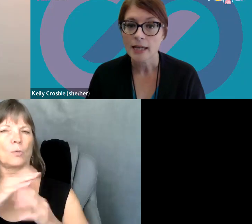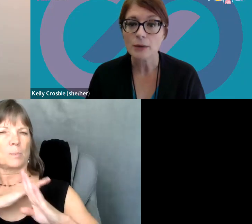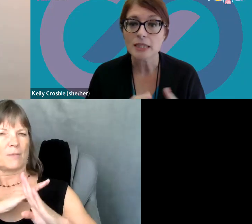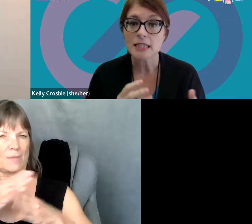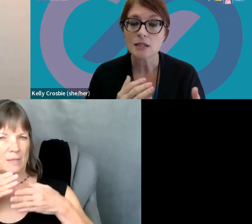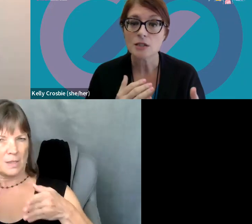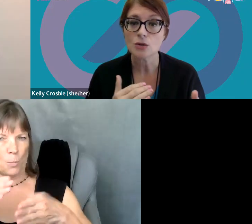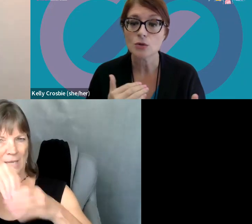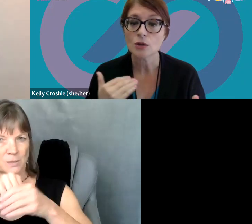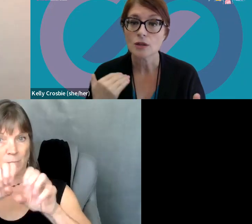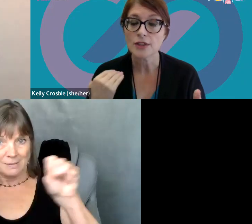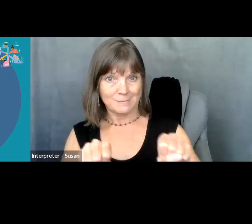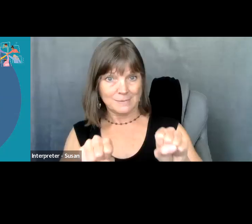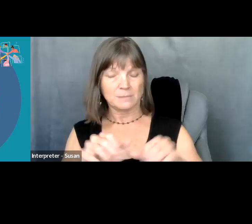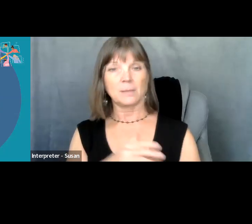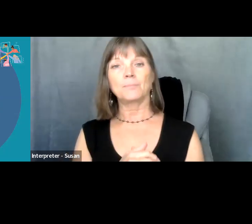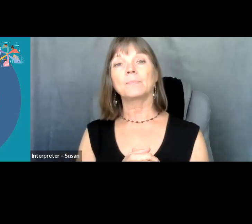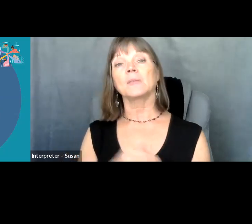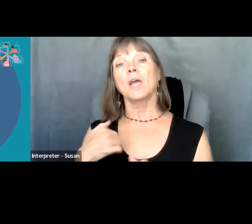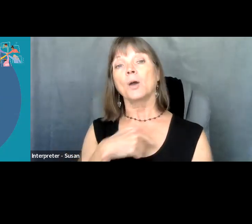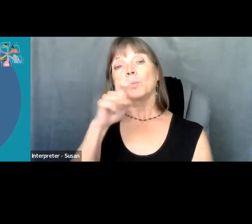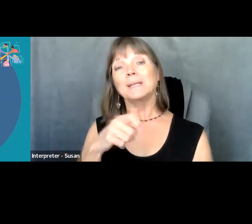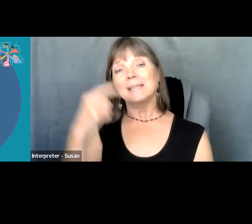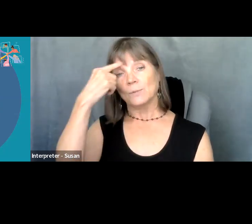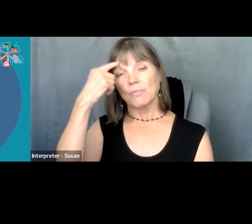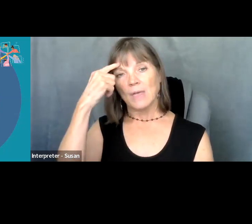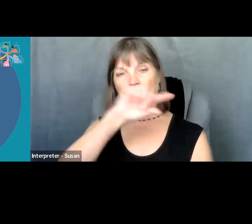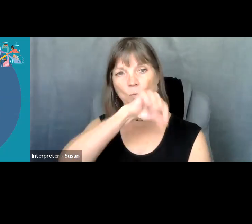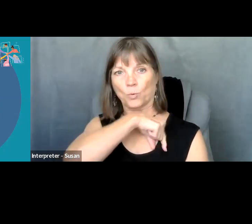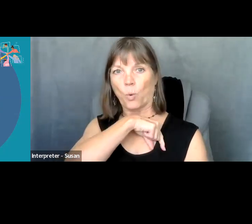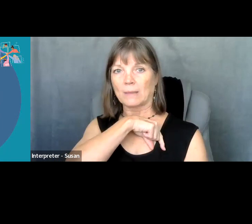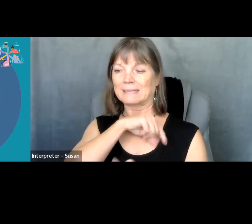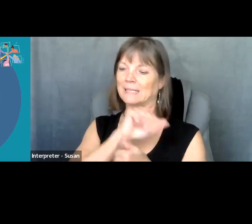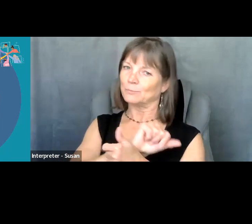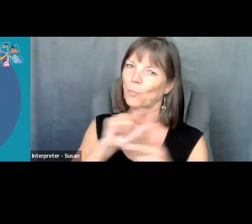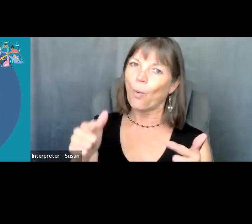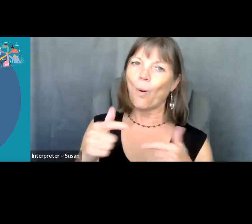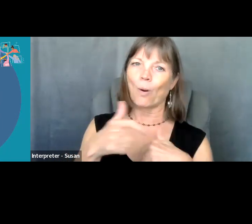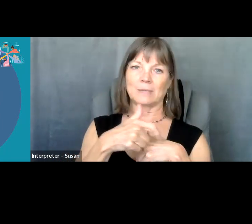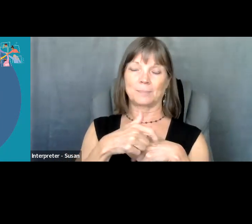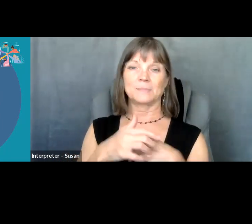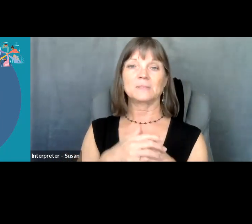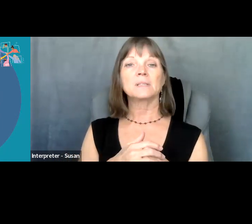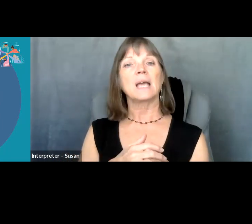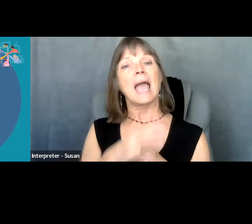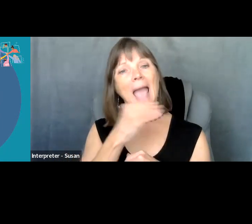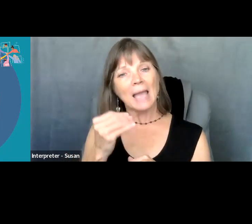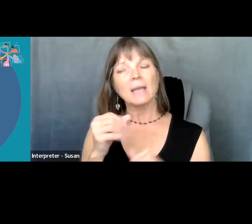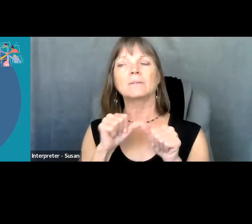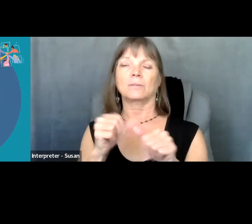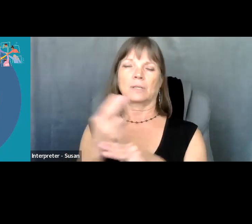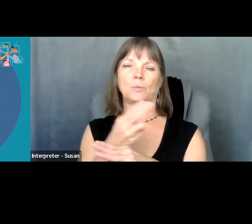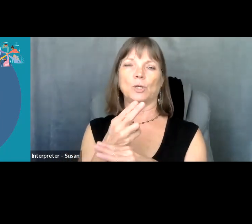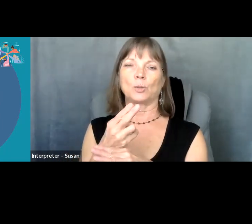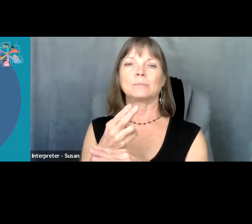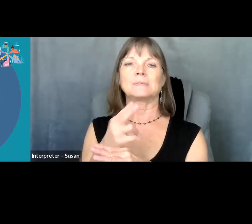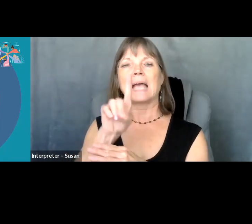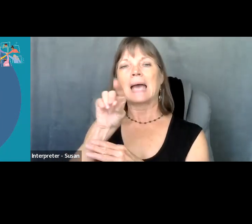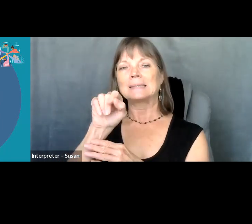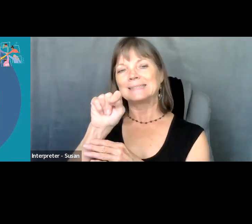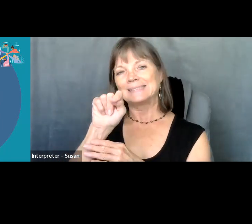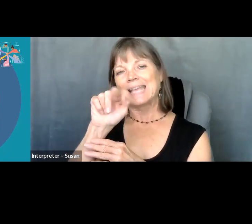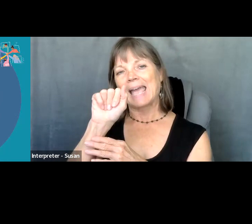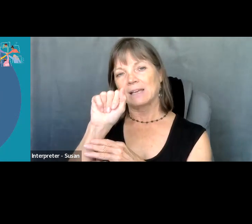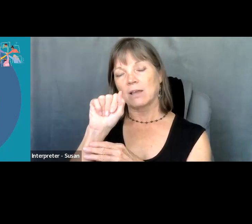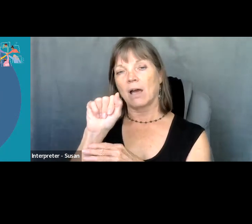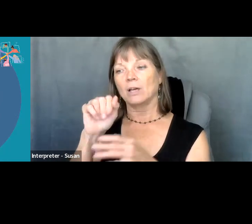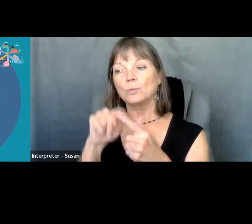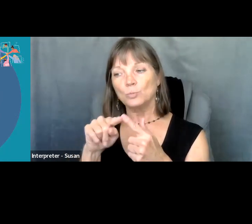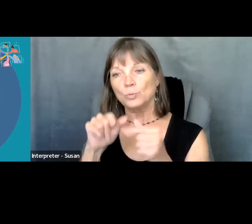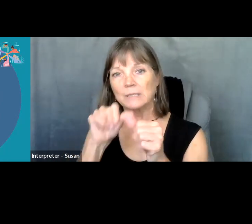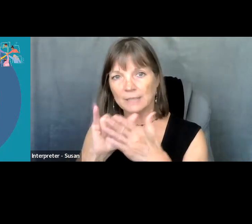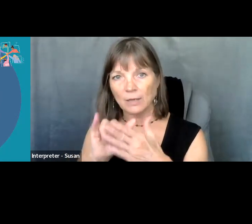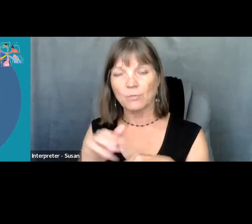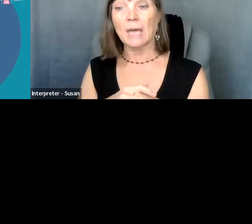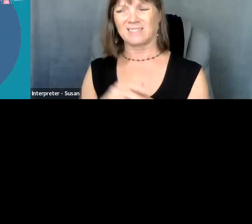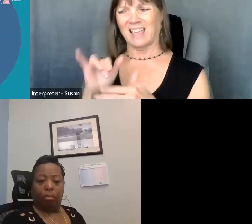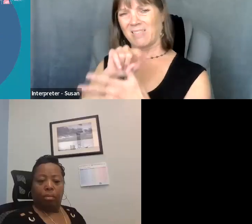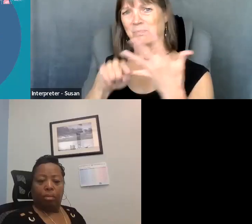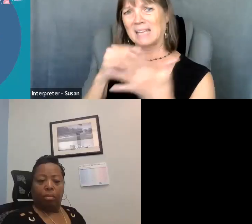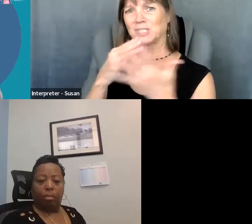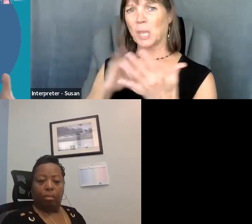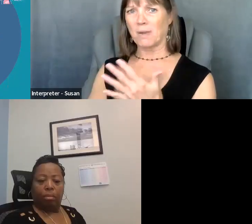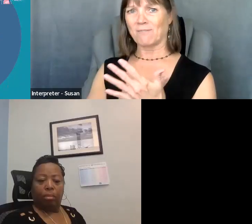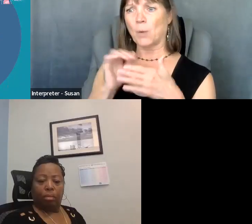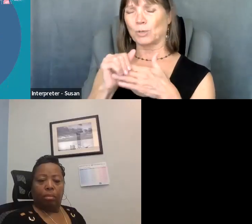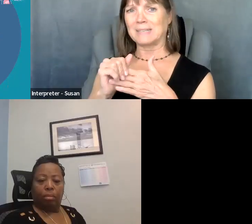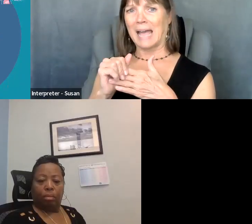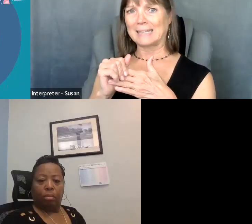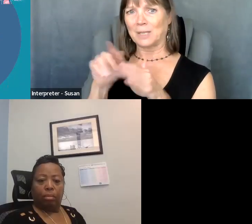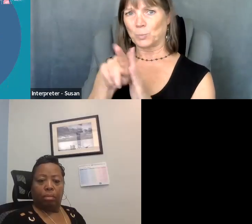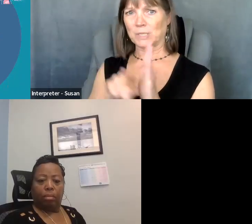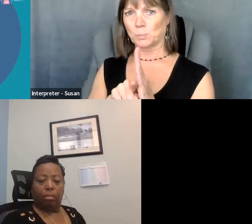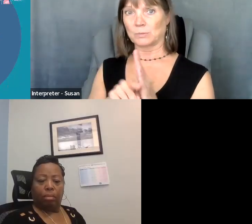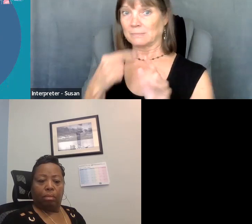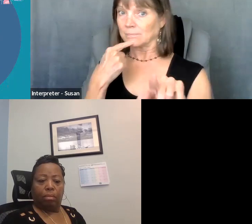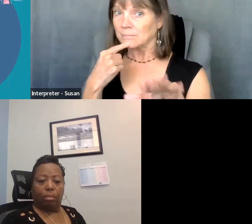Kelly Crosbie (she/her): And we need to think about quality at all times, and use data to inform continuous quality improvement. So those were some of our guiding principles. Now, remember, this is very draft. So in the next slide we'll tell you where we are in terms of stages.